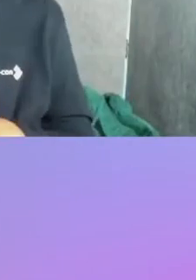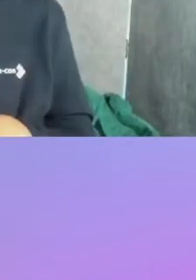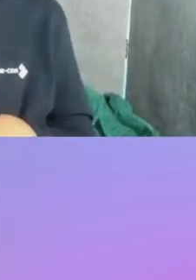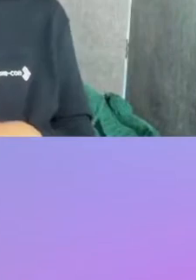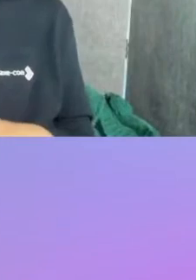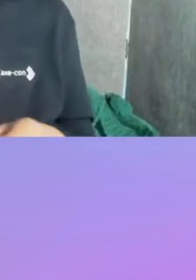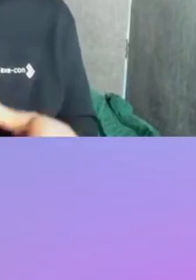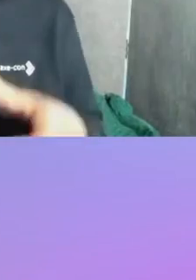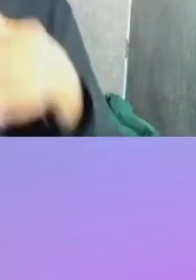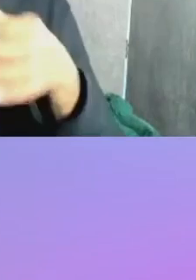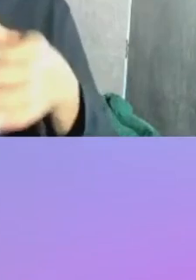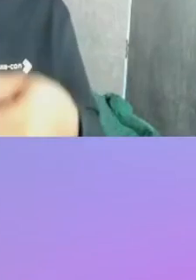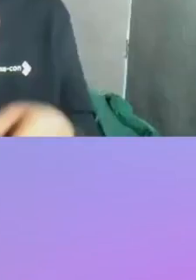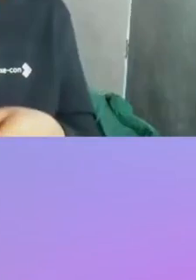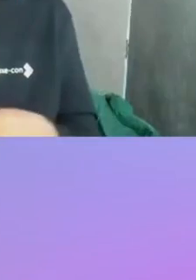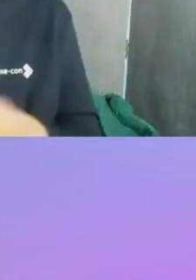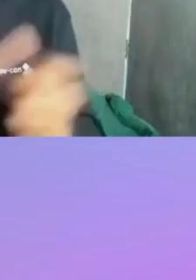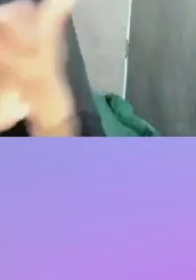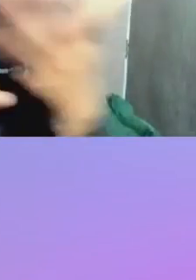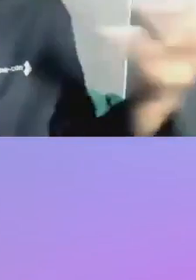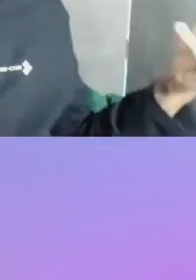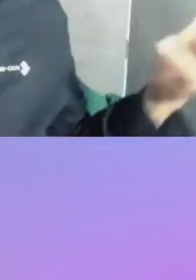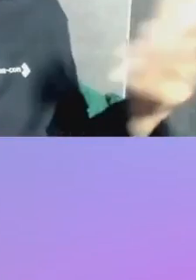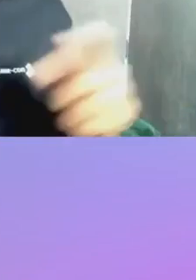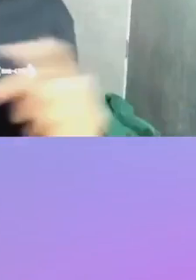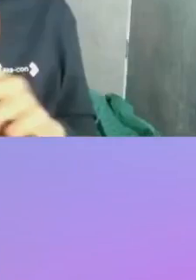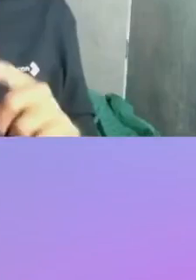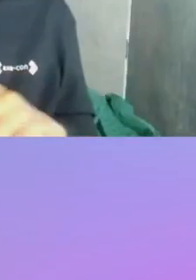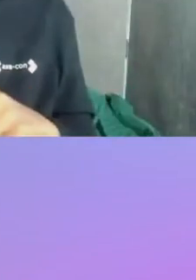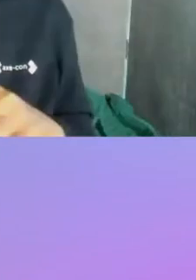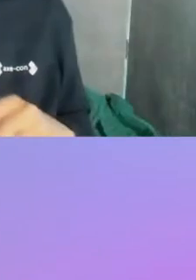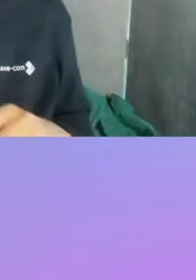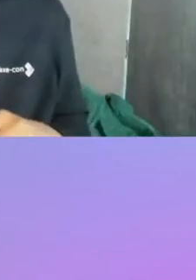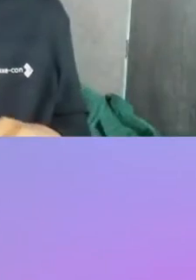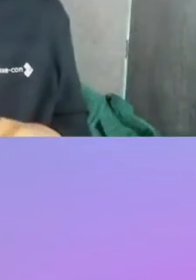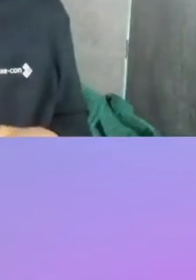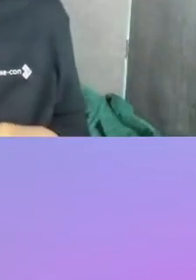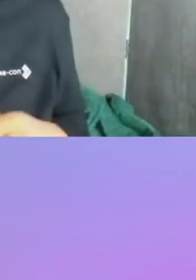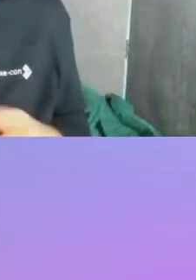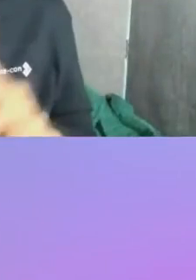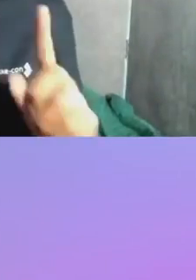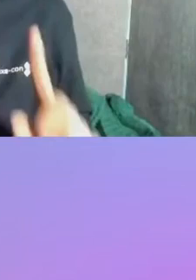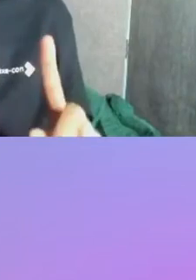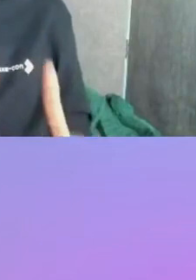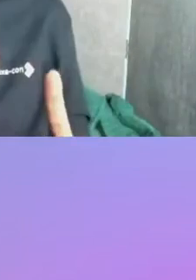is, so when you are mentoring people who are new to the industry, coming